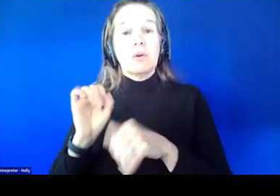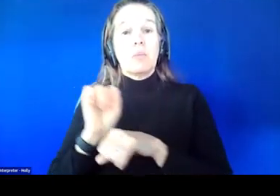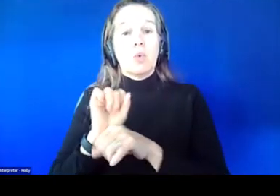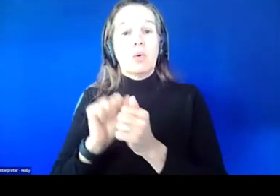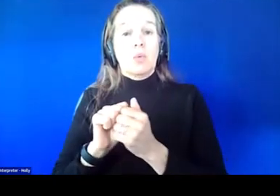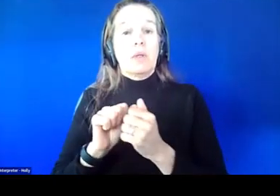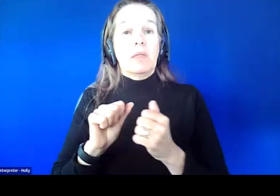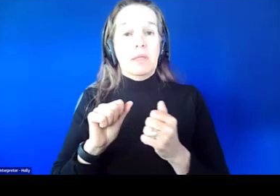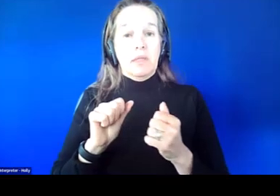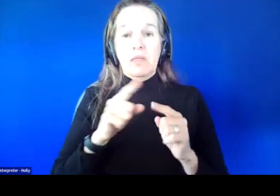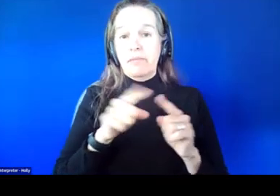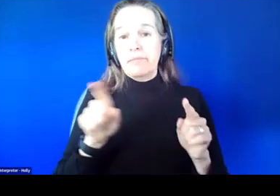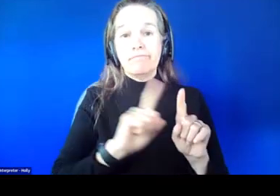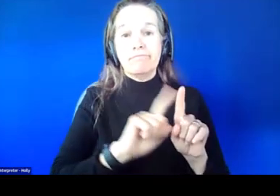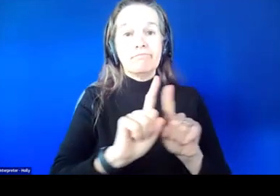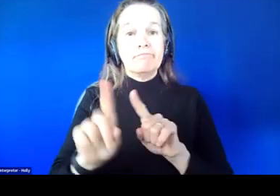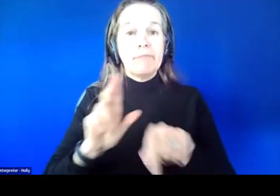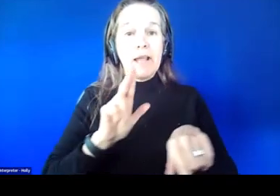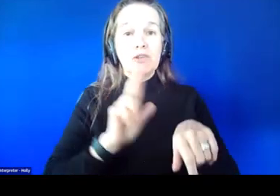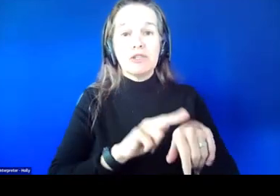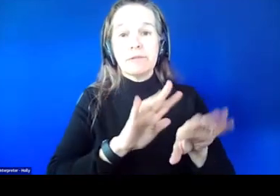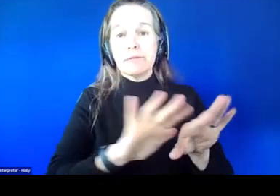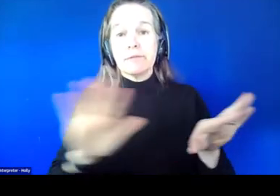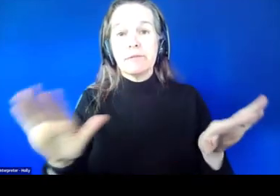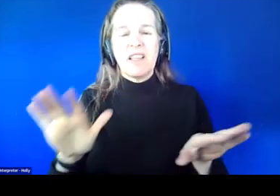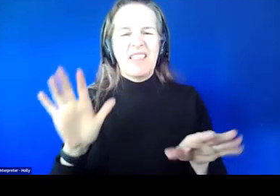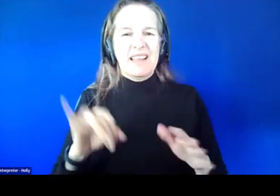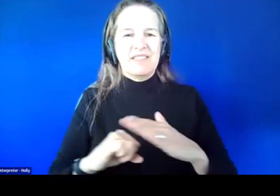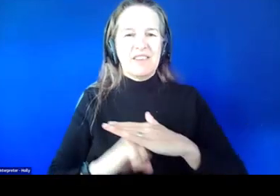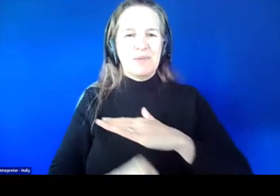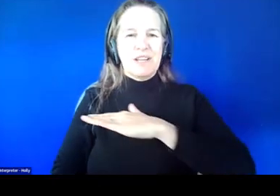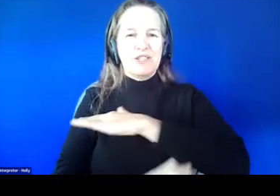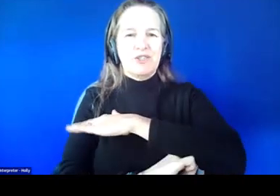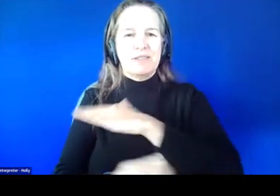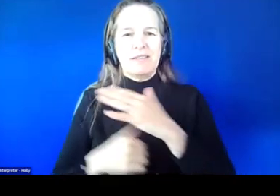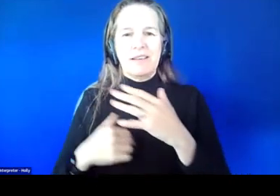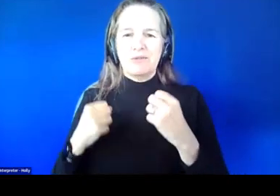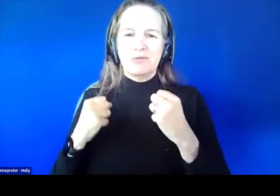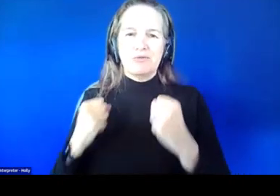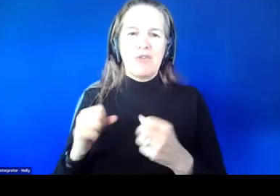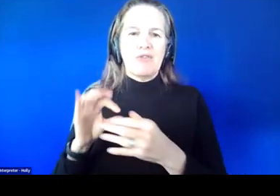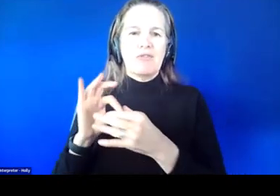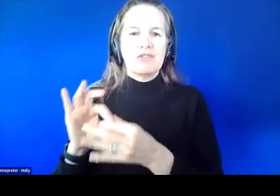you know, that's kind of the foundation of everything. Having that strong relationship, you